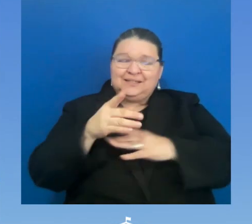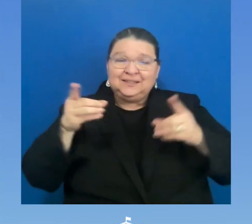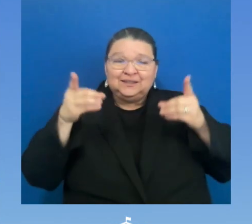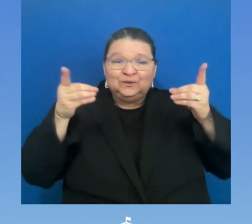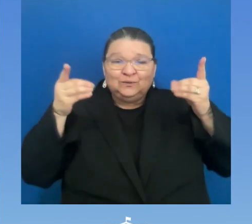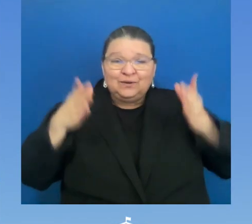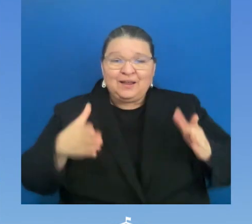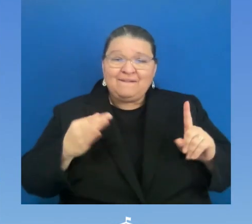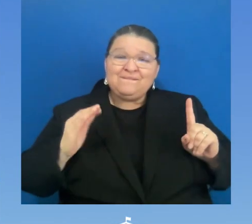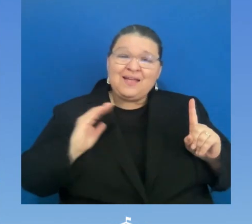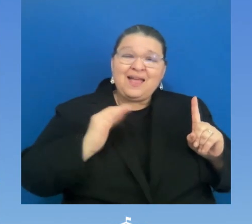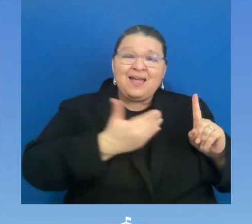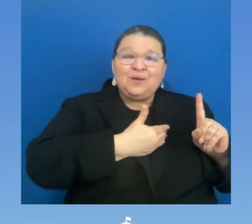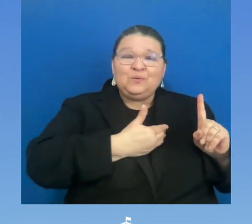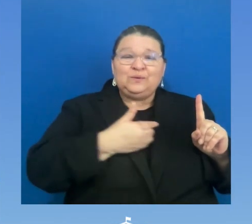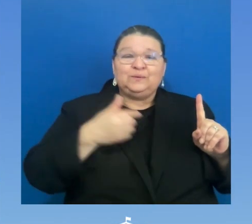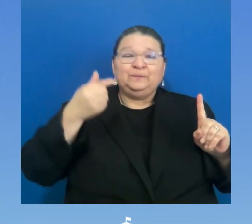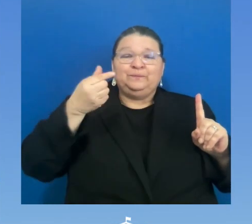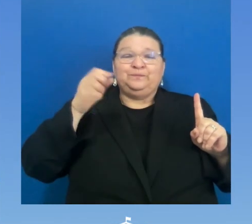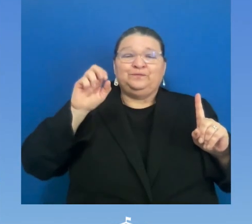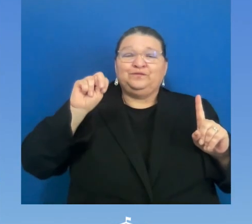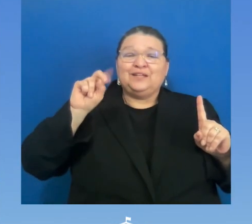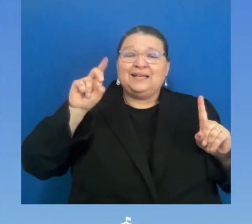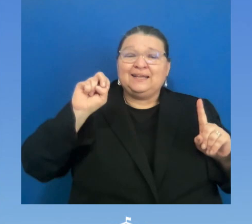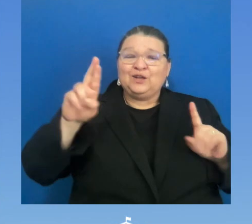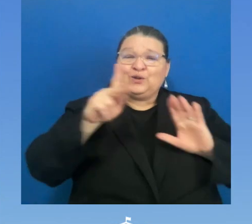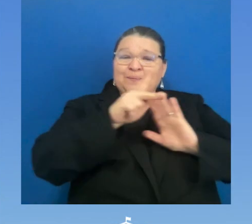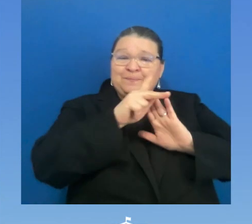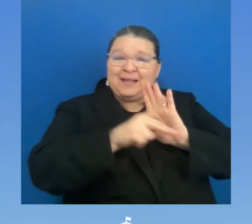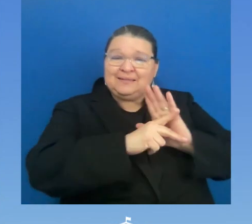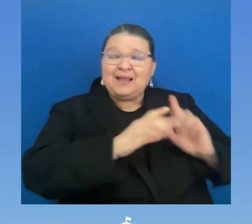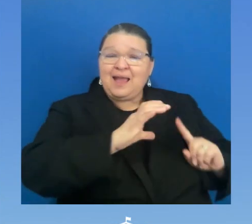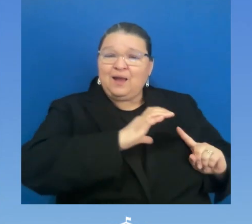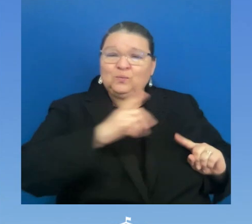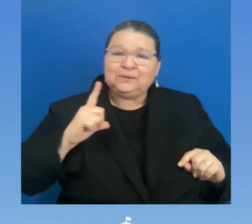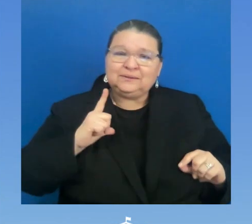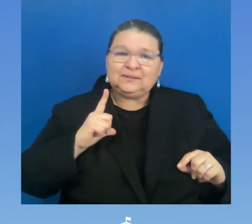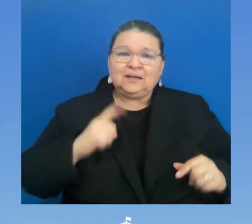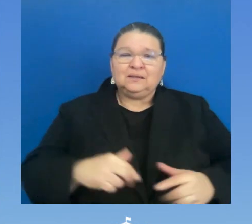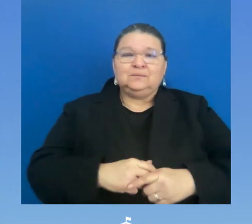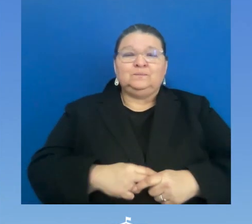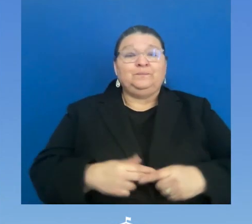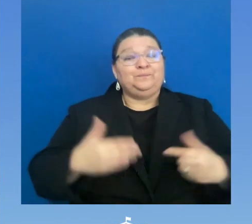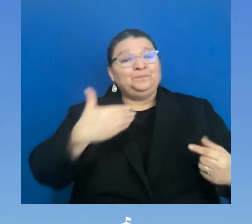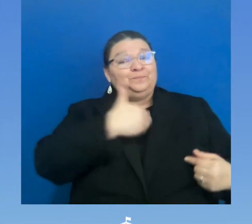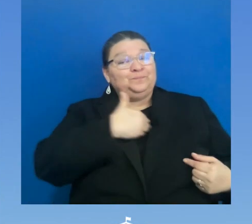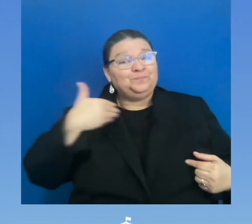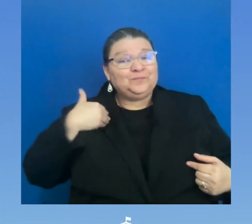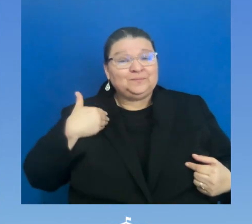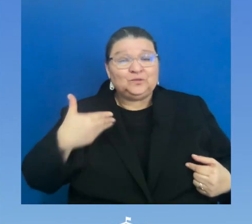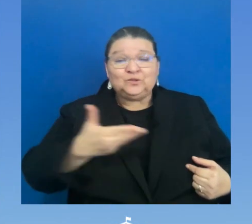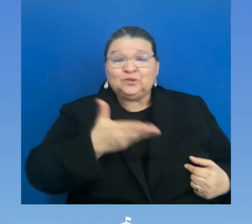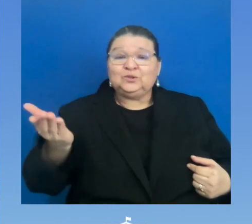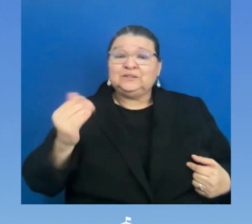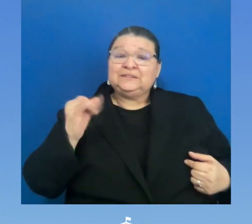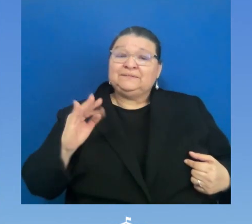And to the members of Congress, members of our administration, business leaders, community leaders, and equal pay advocates